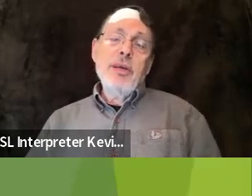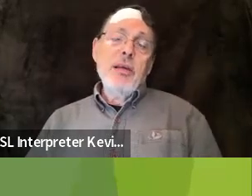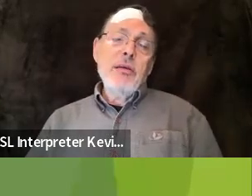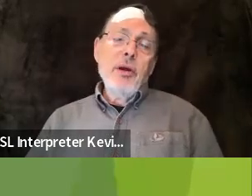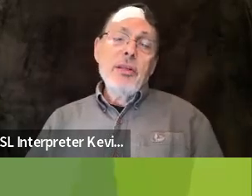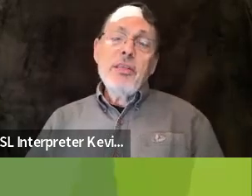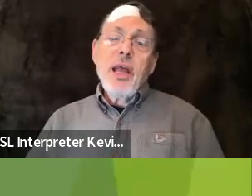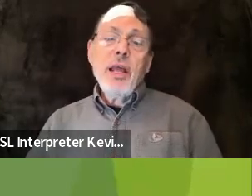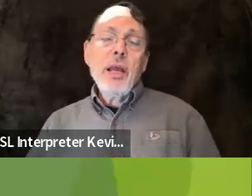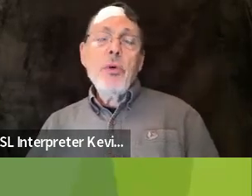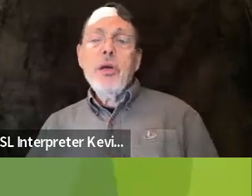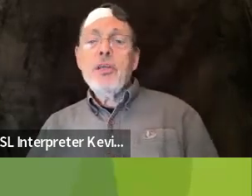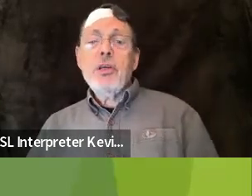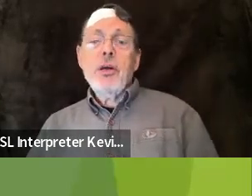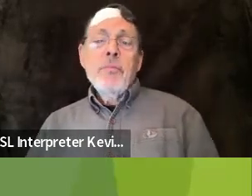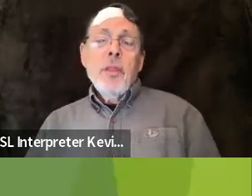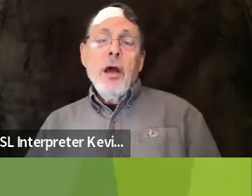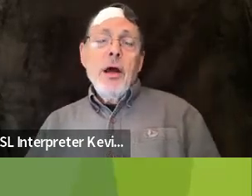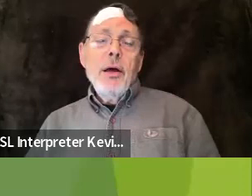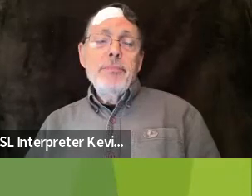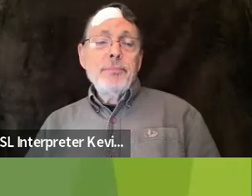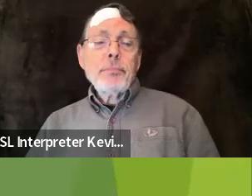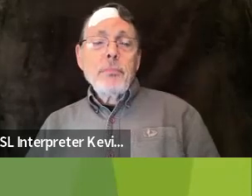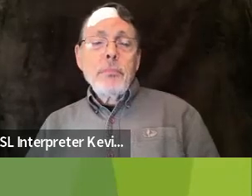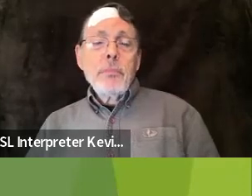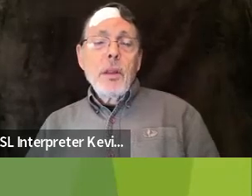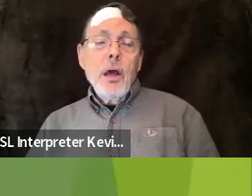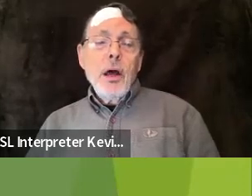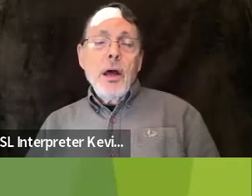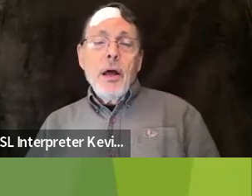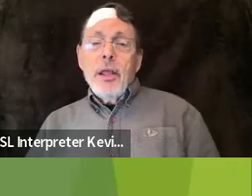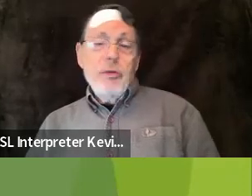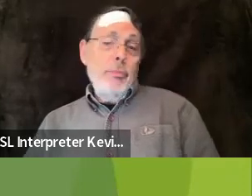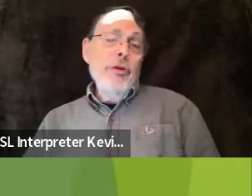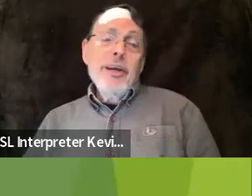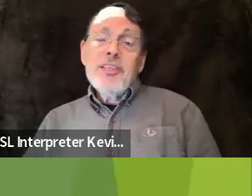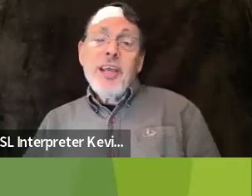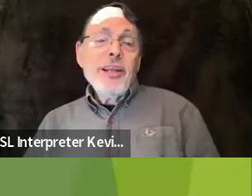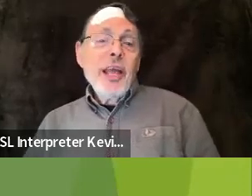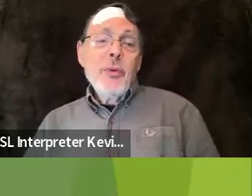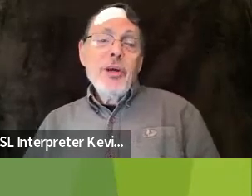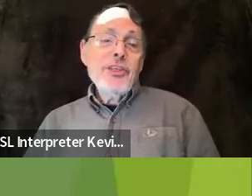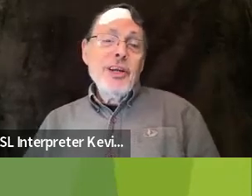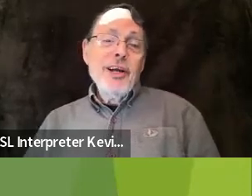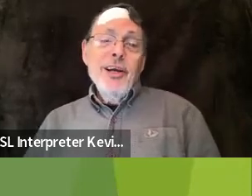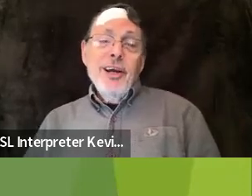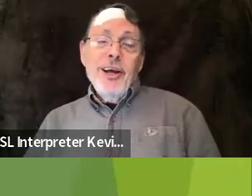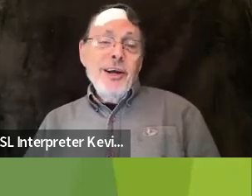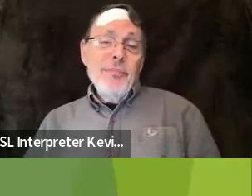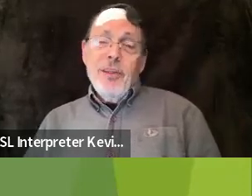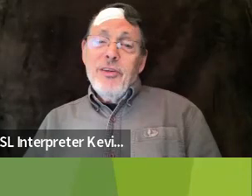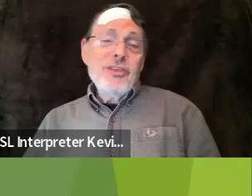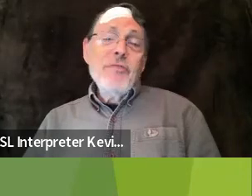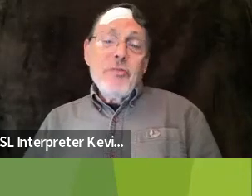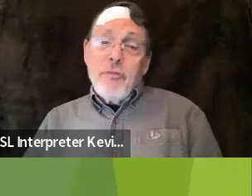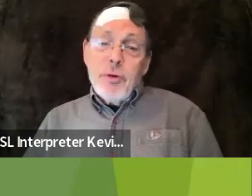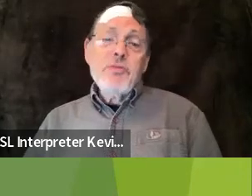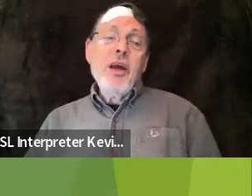in American Sign Language, Puerto Rican sign language, there's different forms of sign